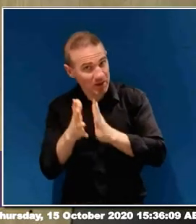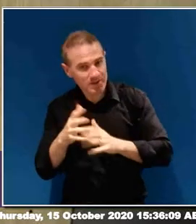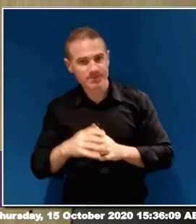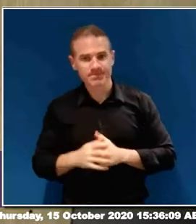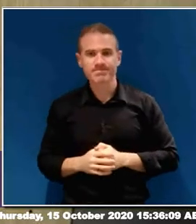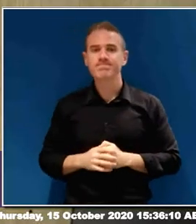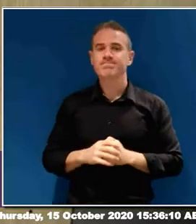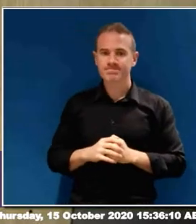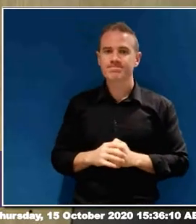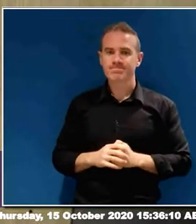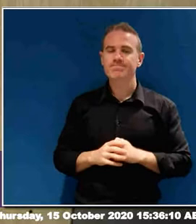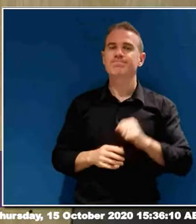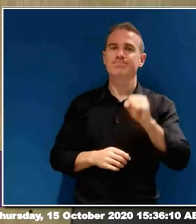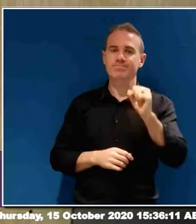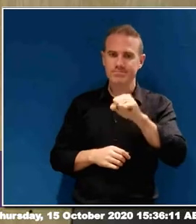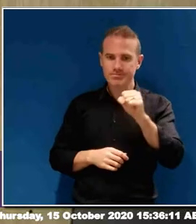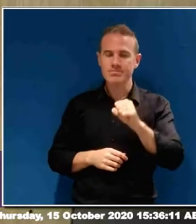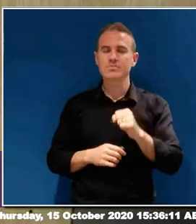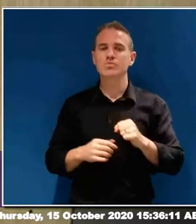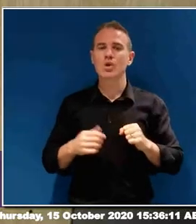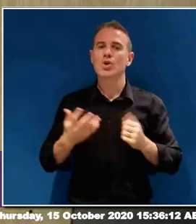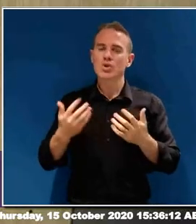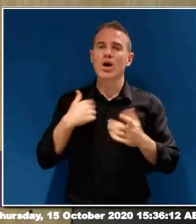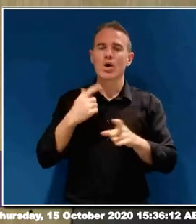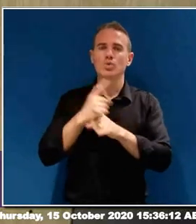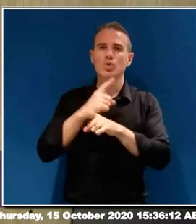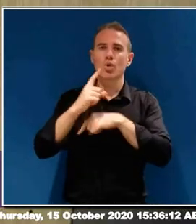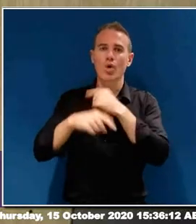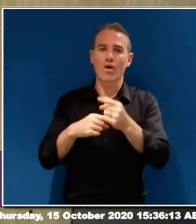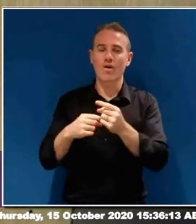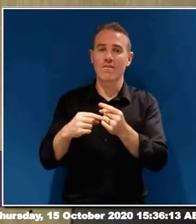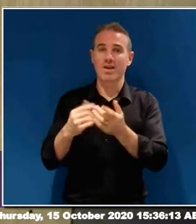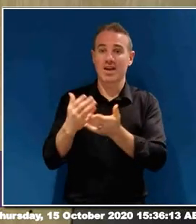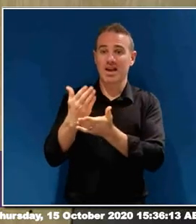regarding exclusionary discipline more generally, not just expulsion. OK, I'm sorry.